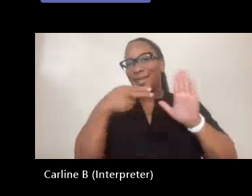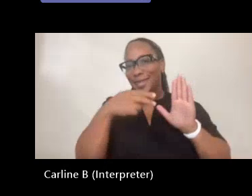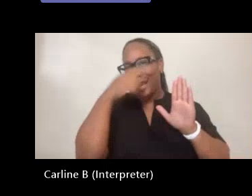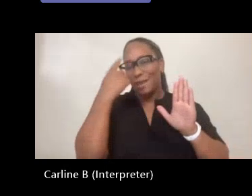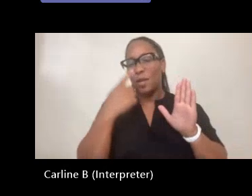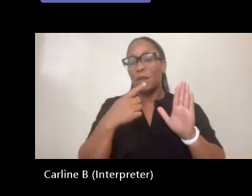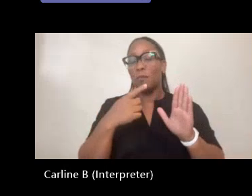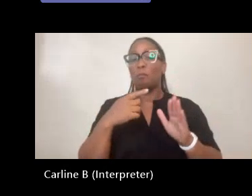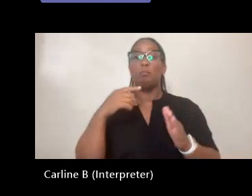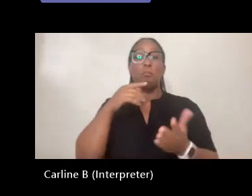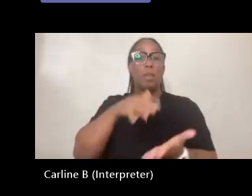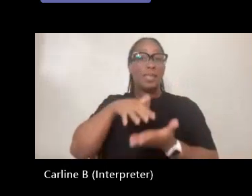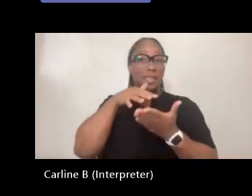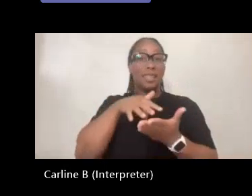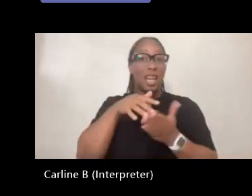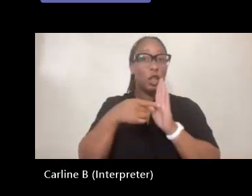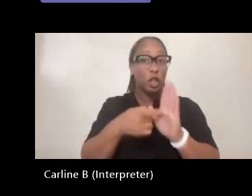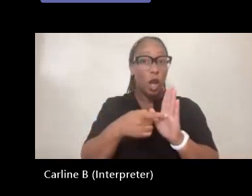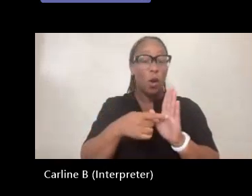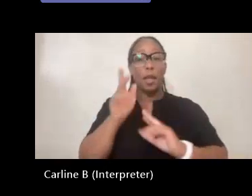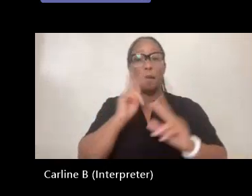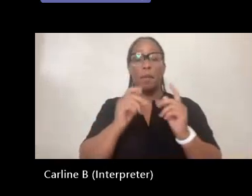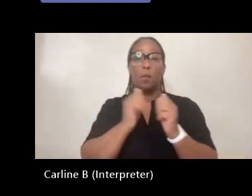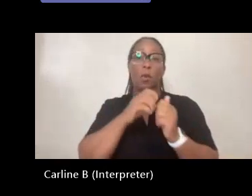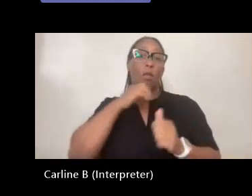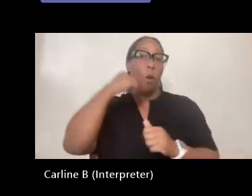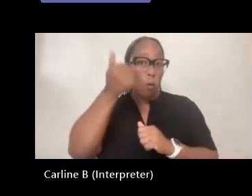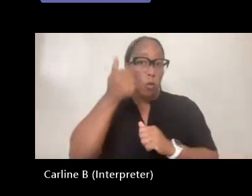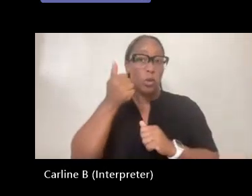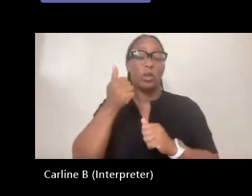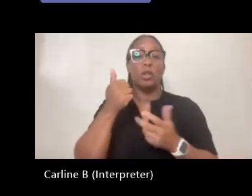Time and time again, when older folks with such issues have